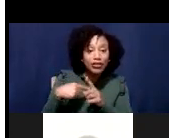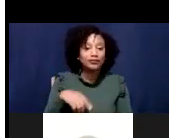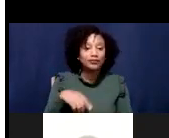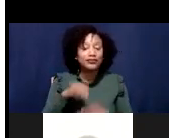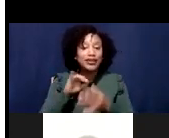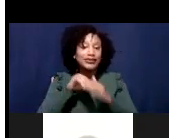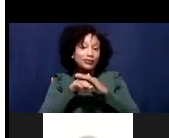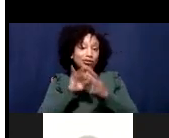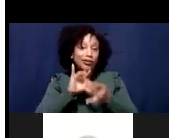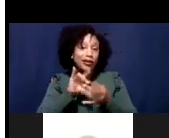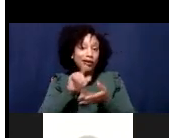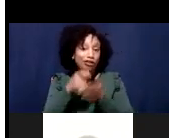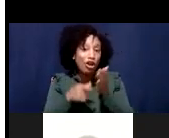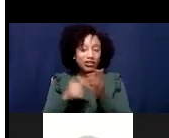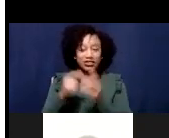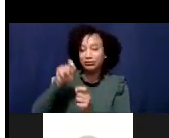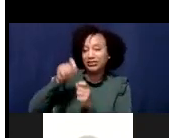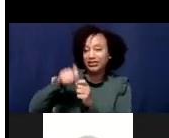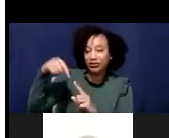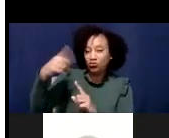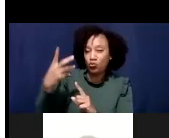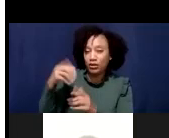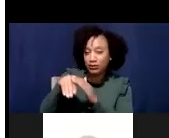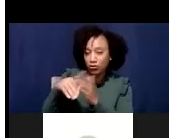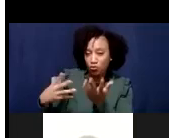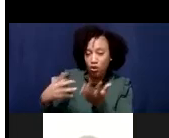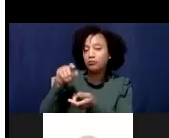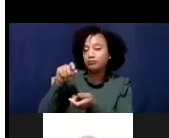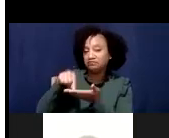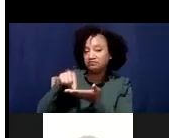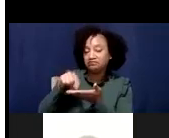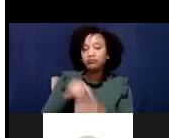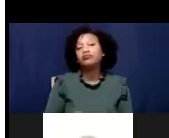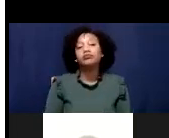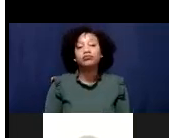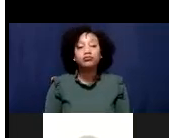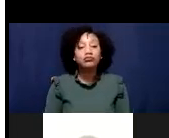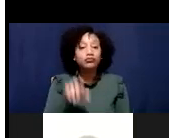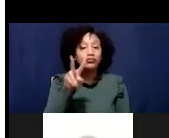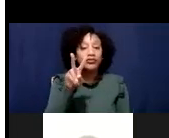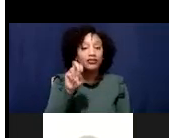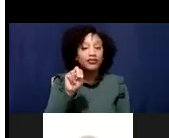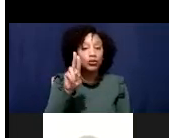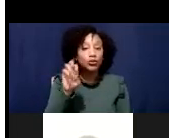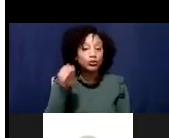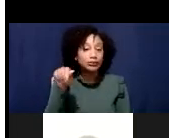we recommend you be specific about what those are, venue expenses, administrative overhead,